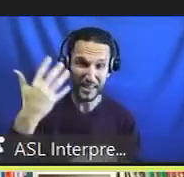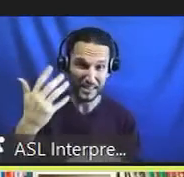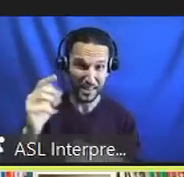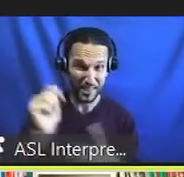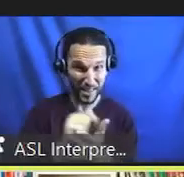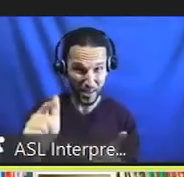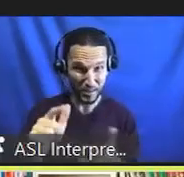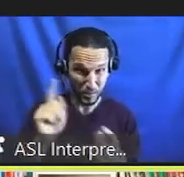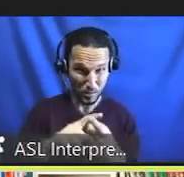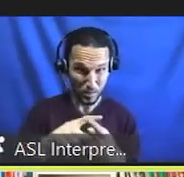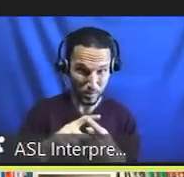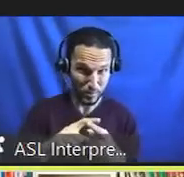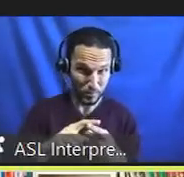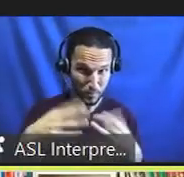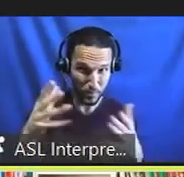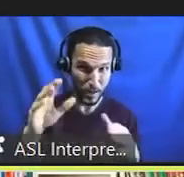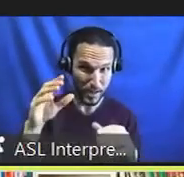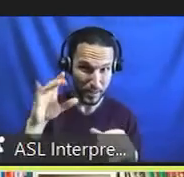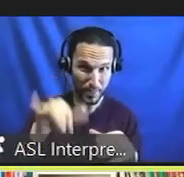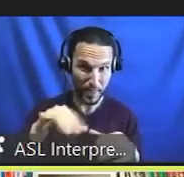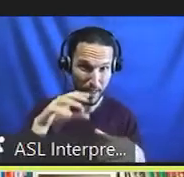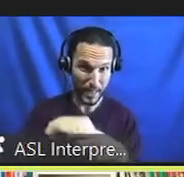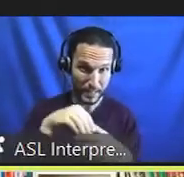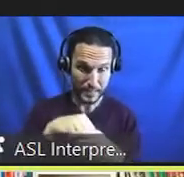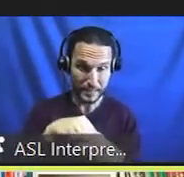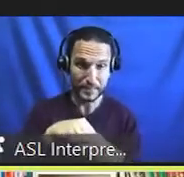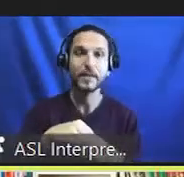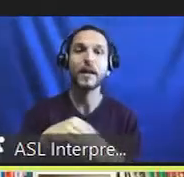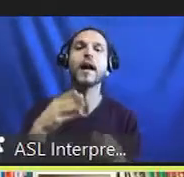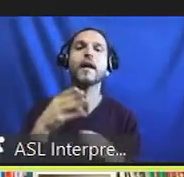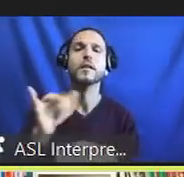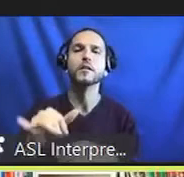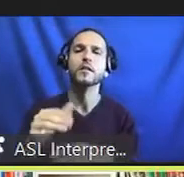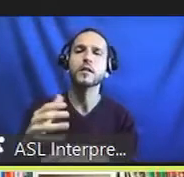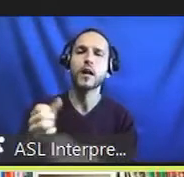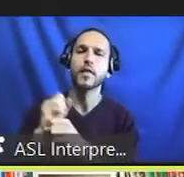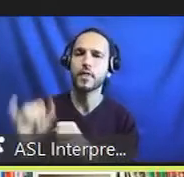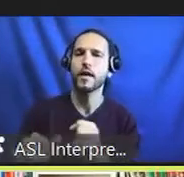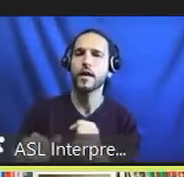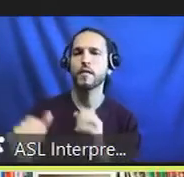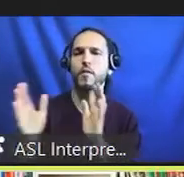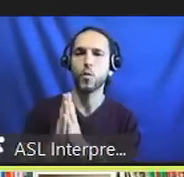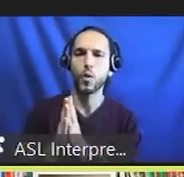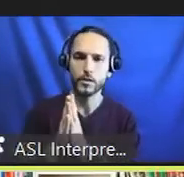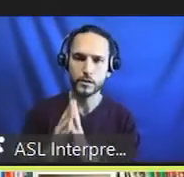days to provide the content after receiving the request that I spoke about.